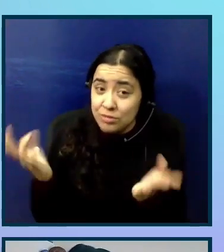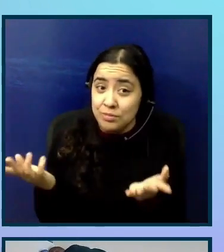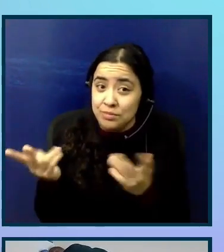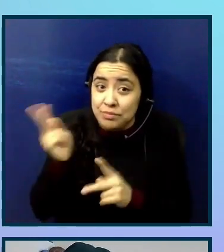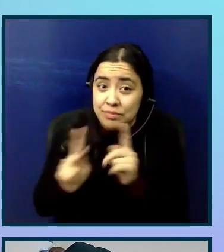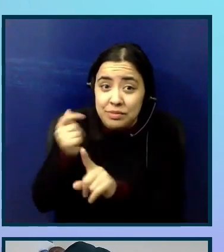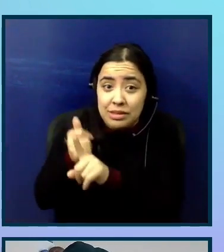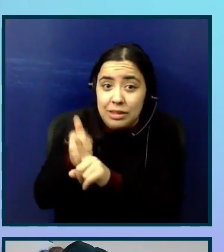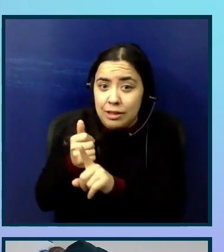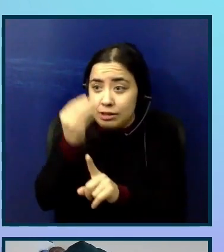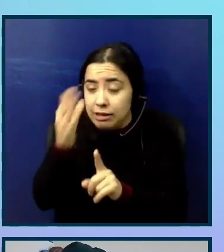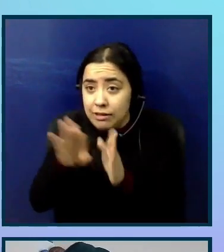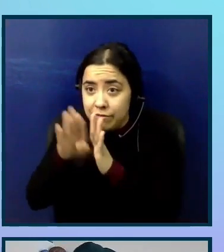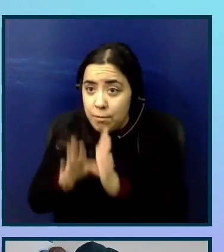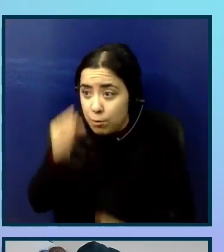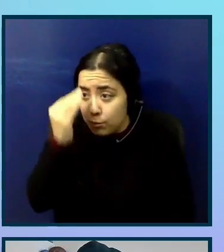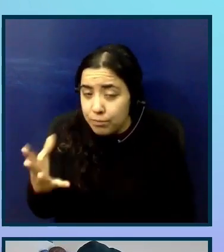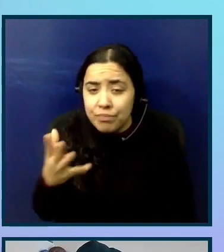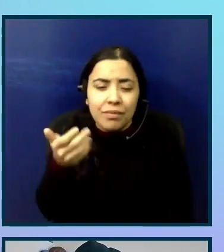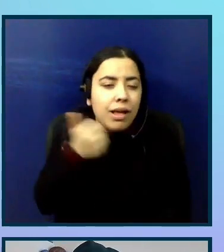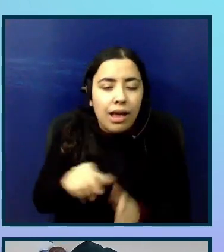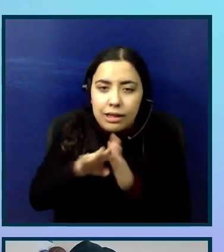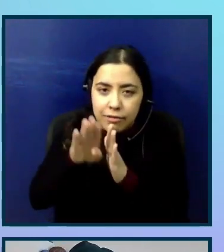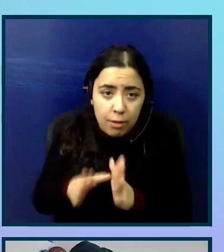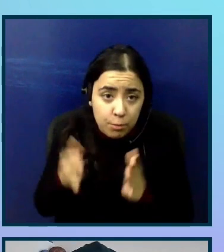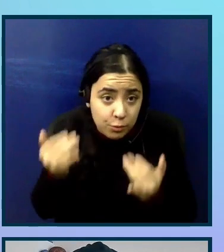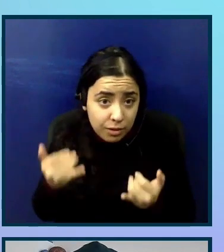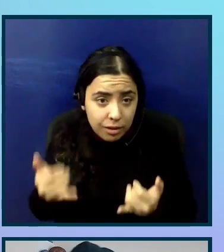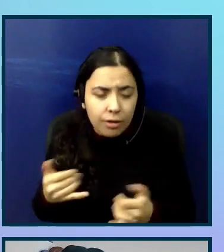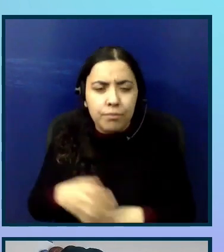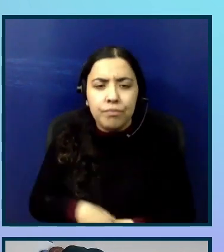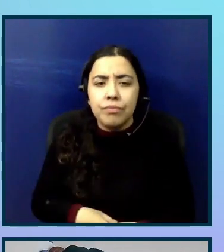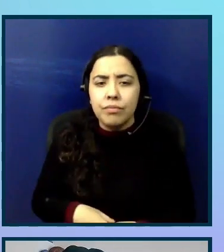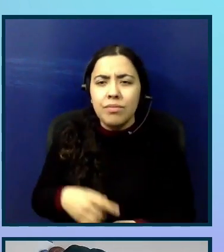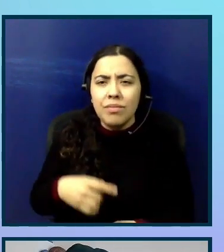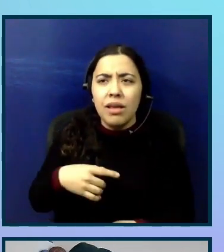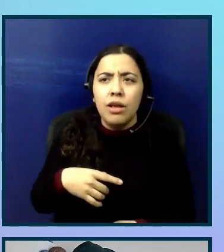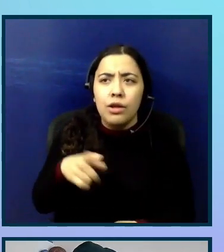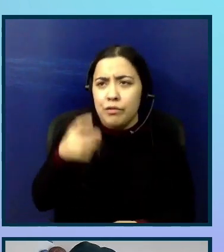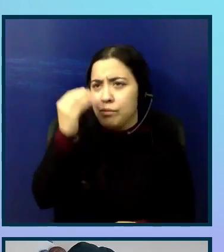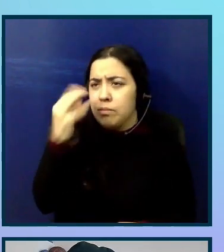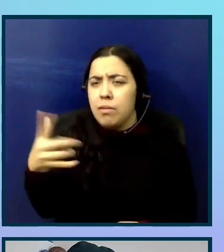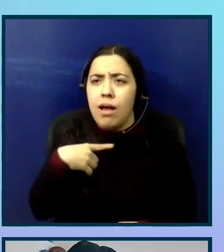If you tell a developer right now and any developer's on a call that I have to remove code and I have less work